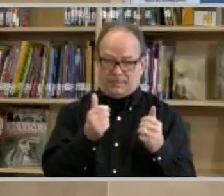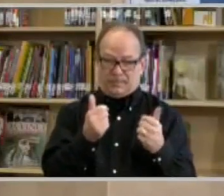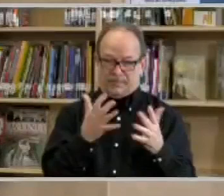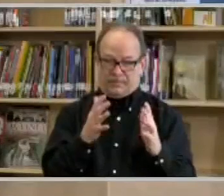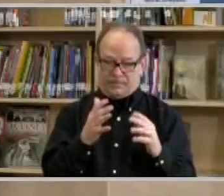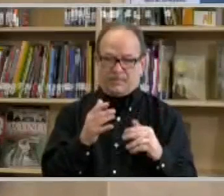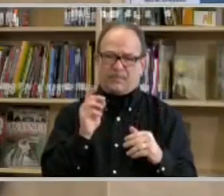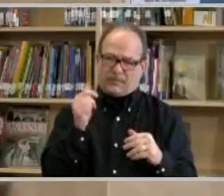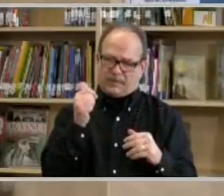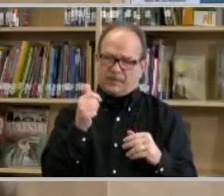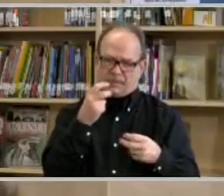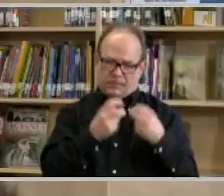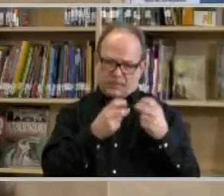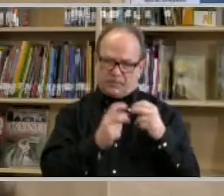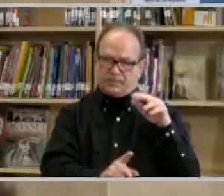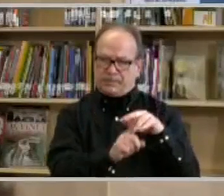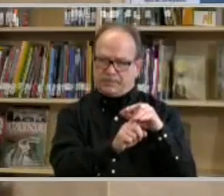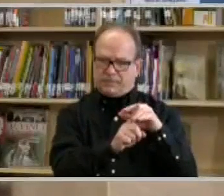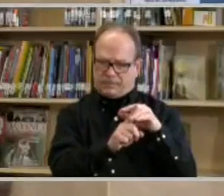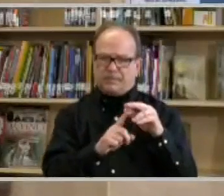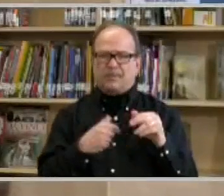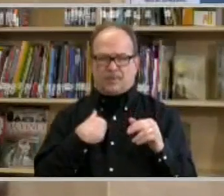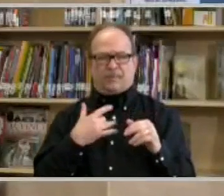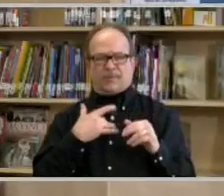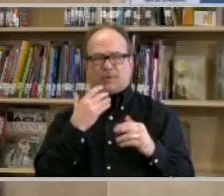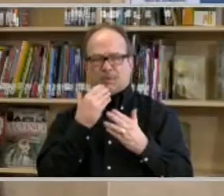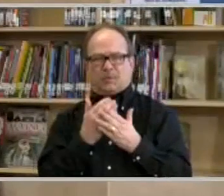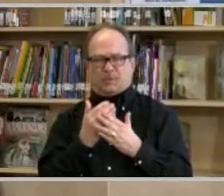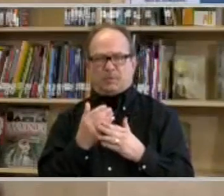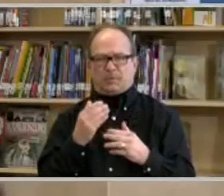SOLVED AND SOLVED RAPIDLY SO